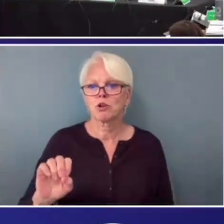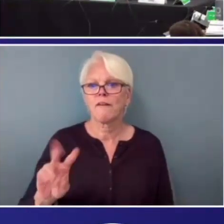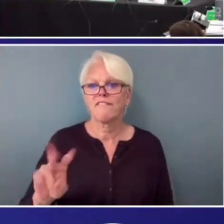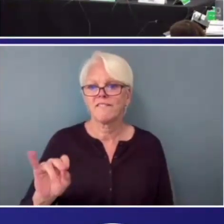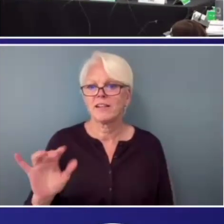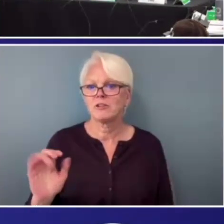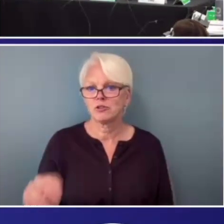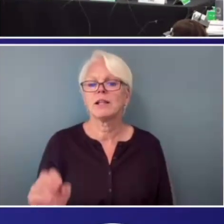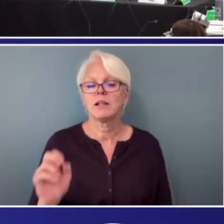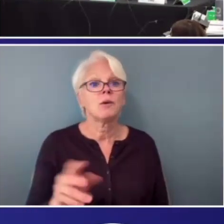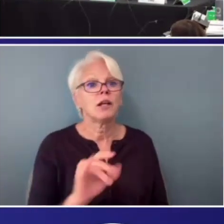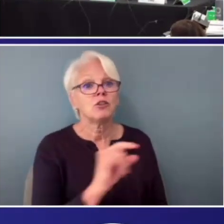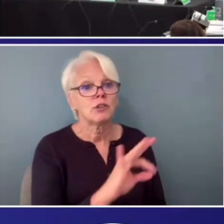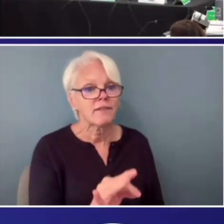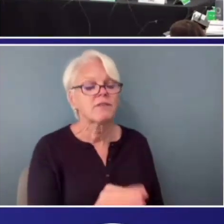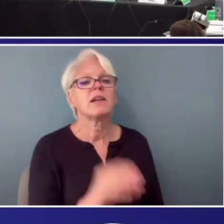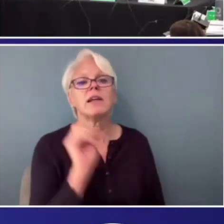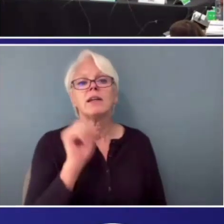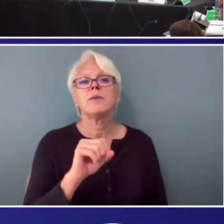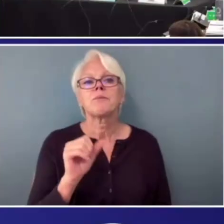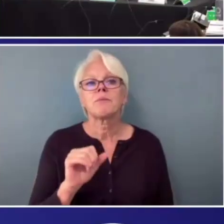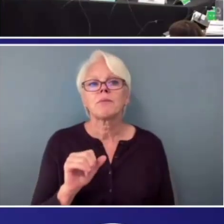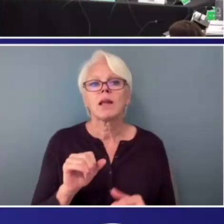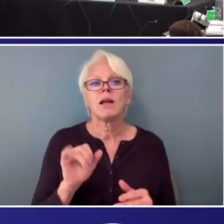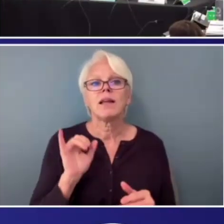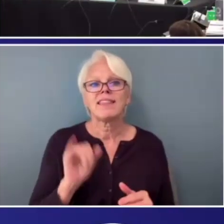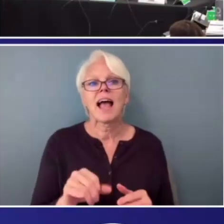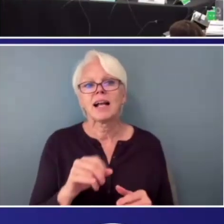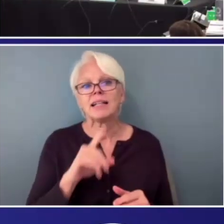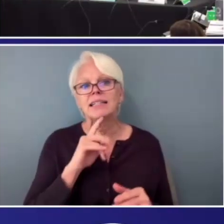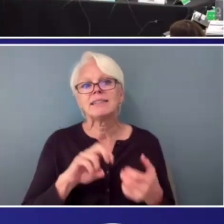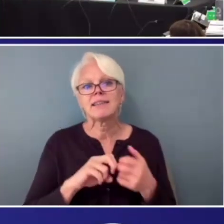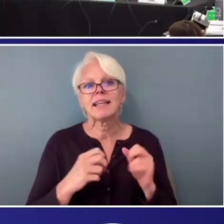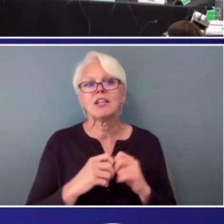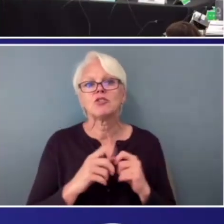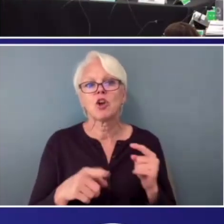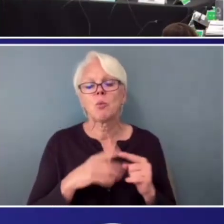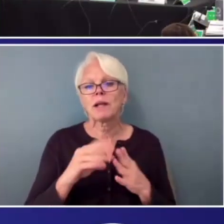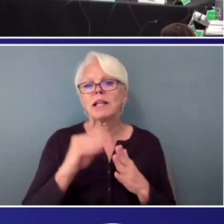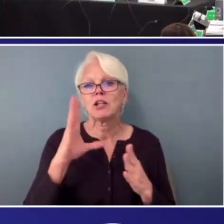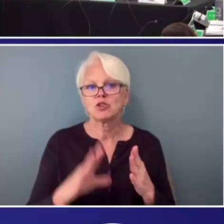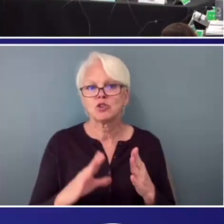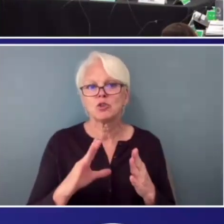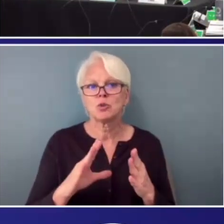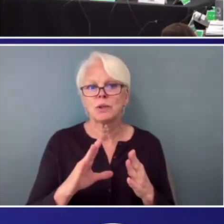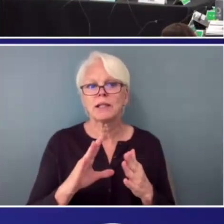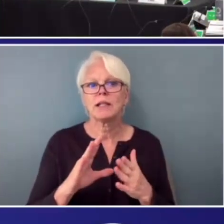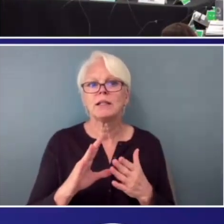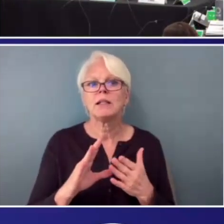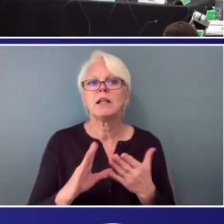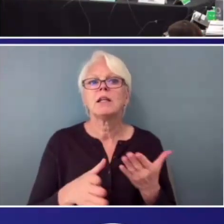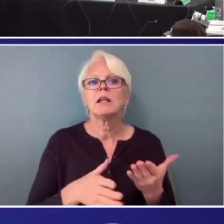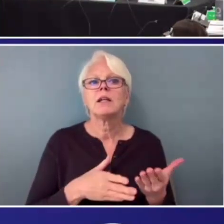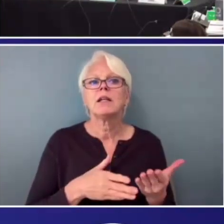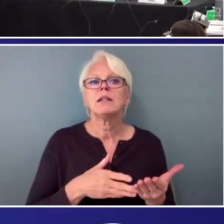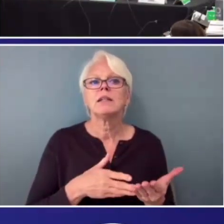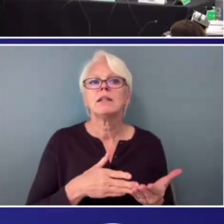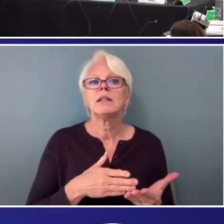Yeah, that deals with -- it's, it's the issue of when a student ceases to be continuously enrolled.